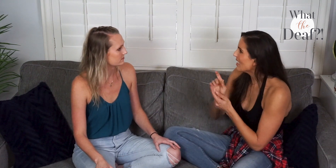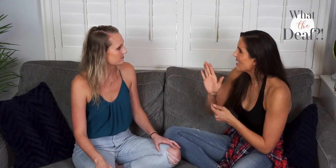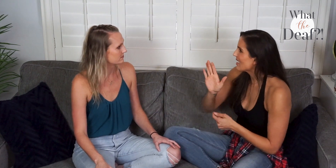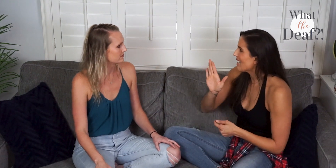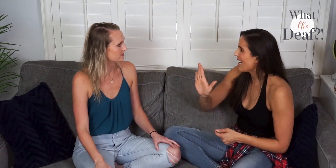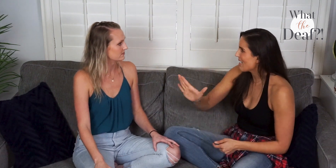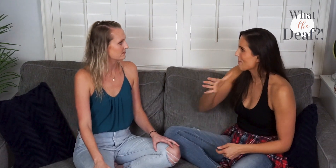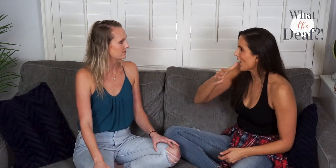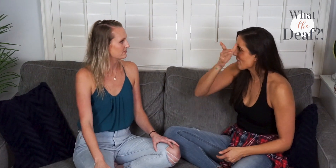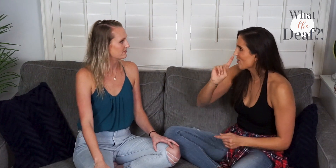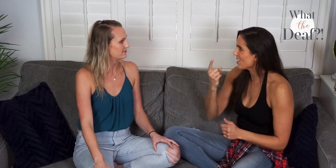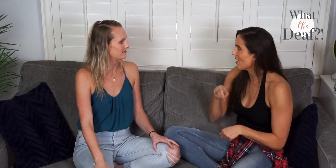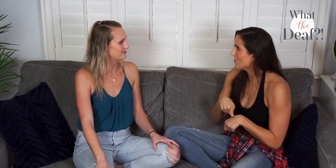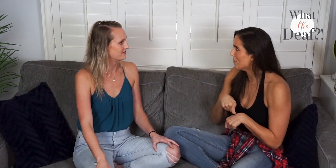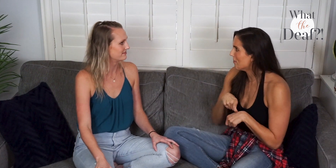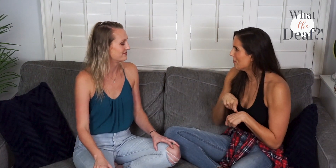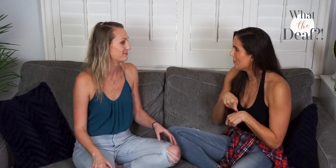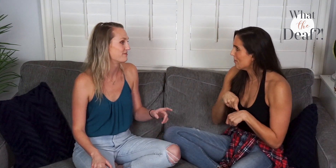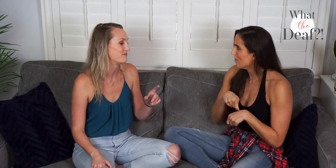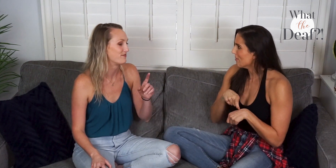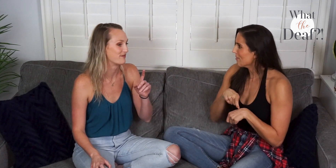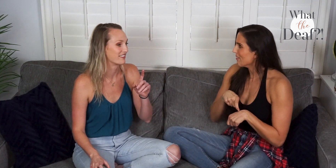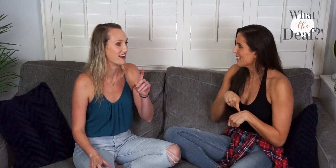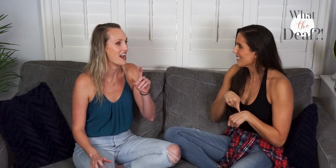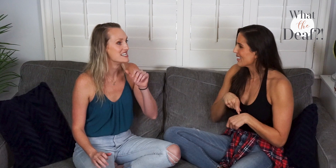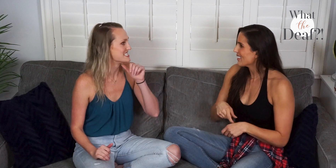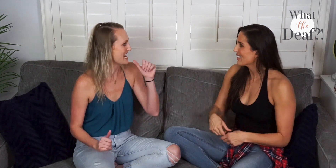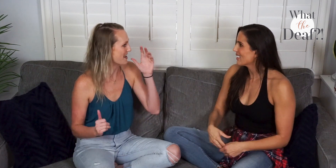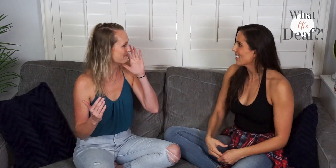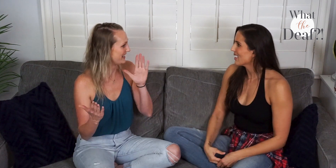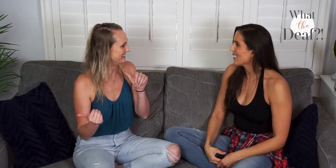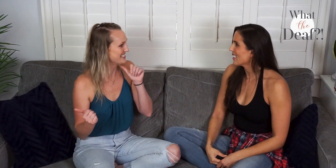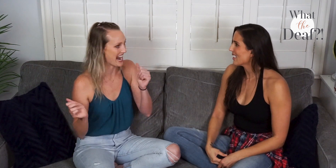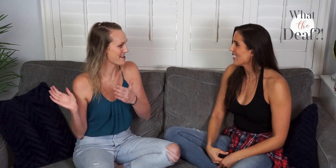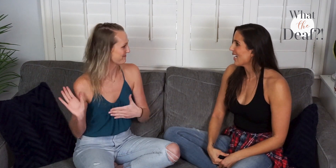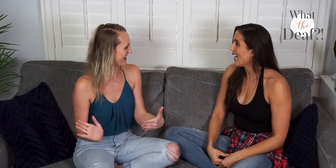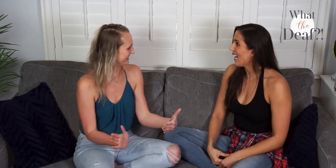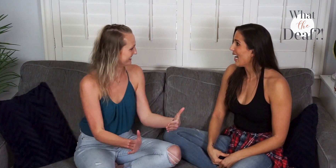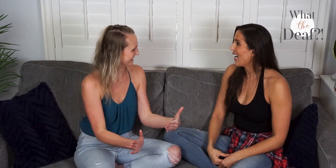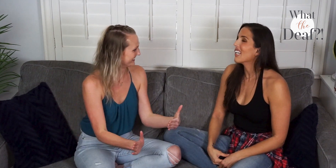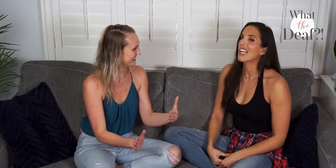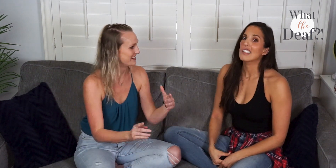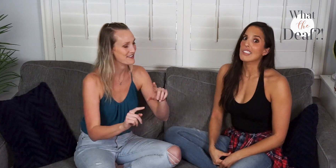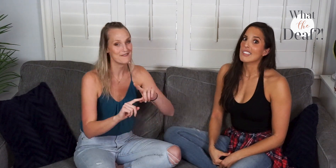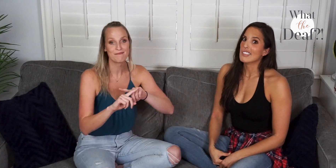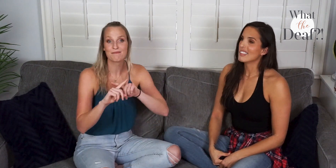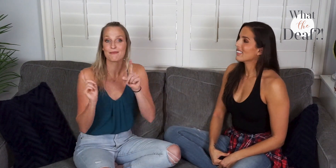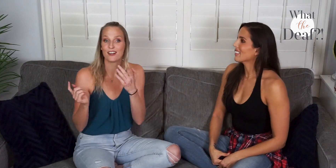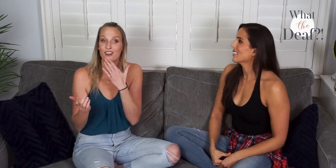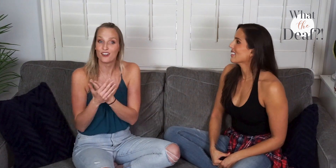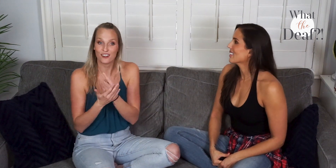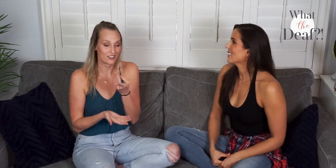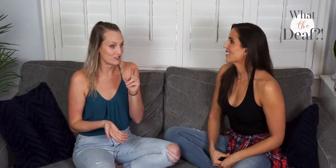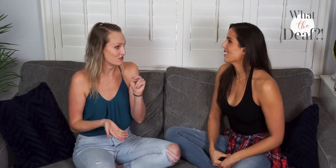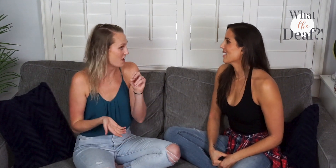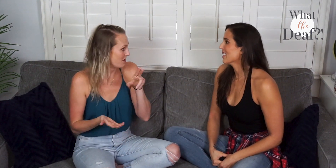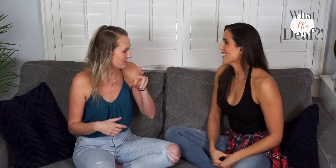Wait, I'm curious, how did you meet his parents for the first time? It was unexpected and not planned, but it was a good turnout.